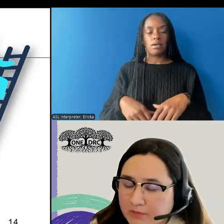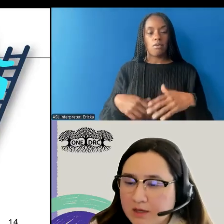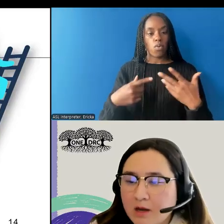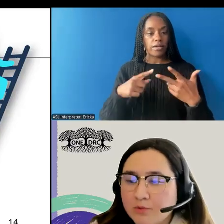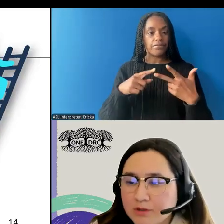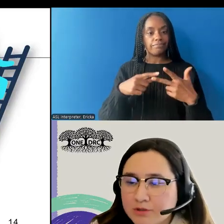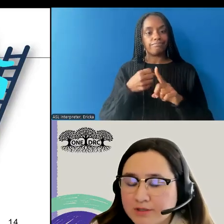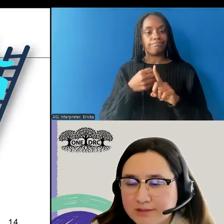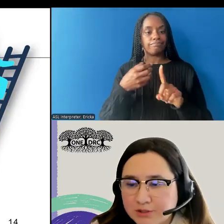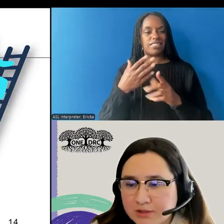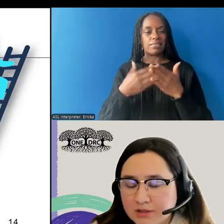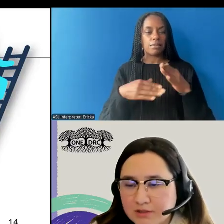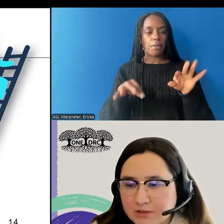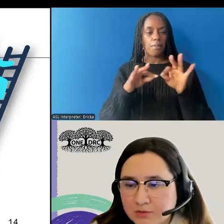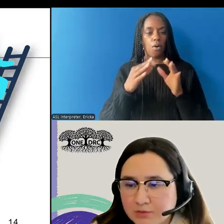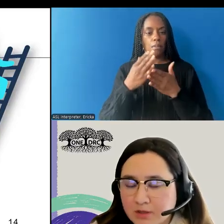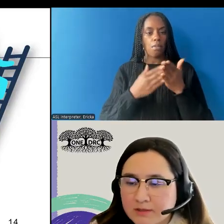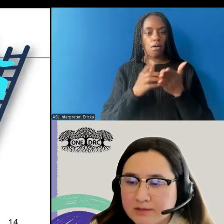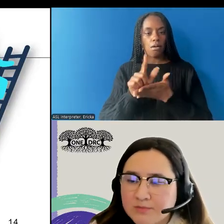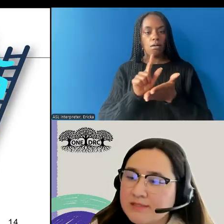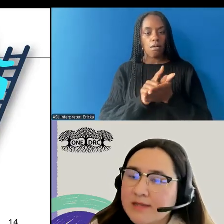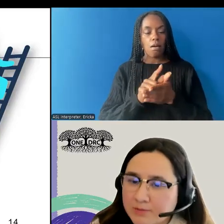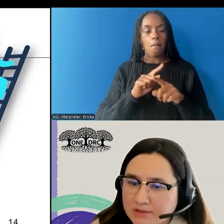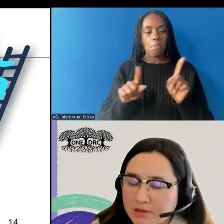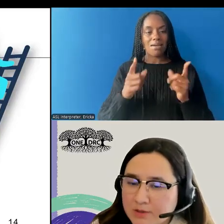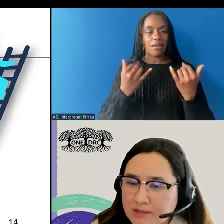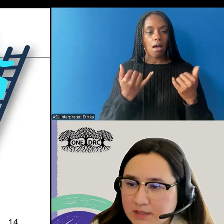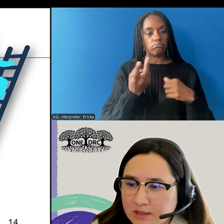And now we're going to transition into some steps that you can take